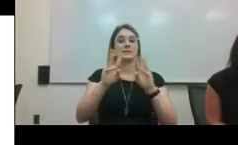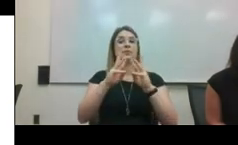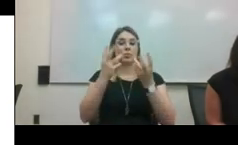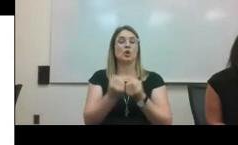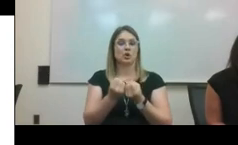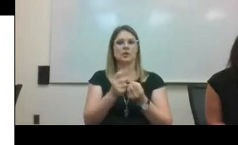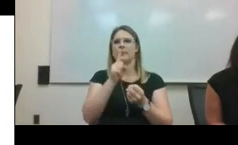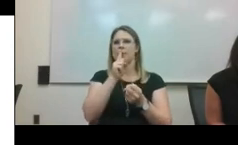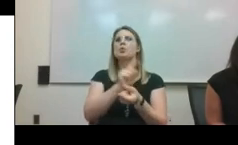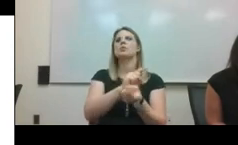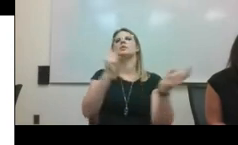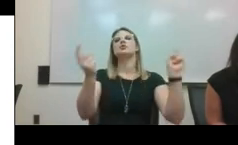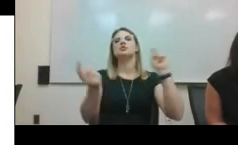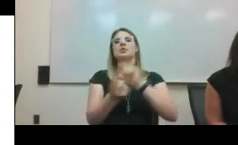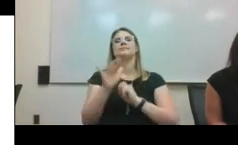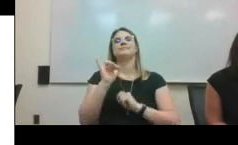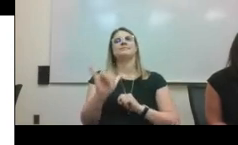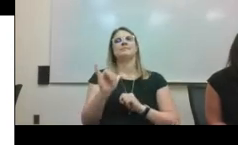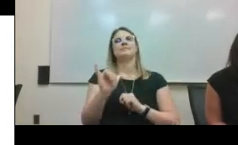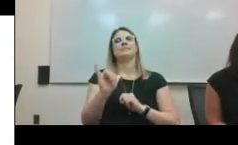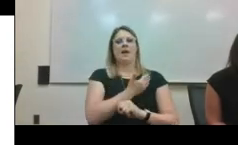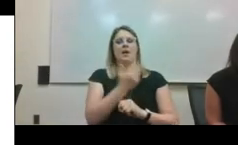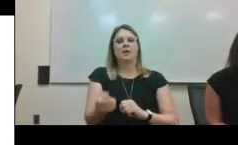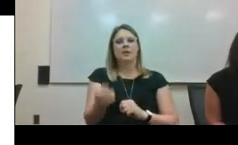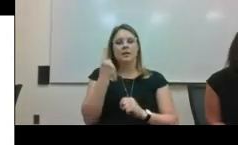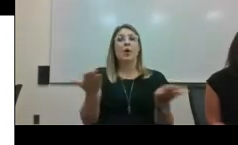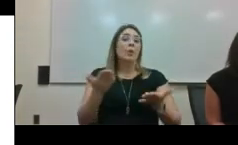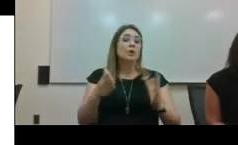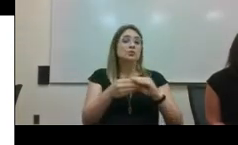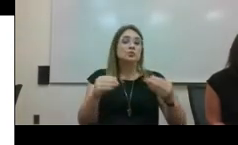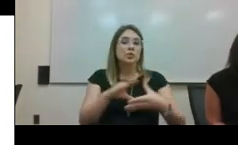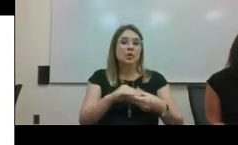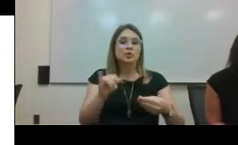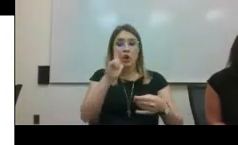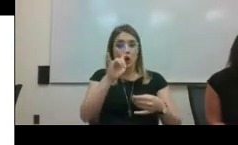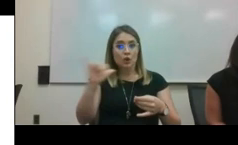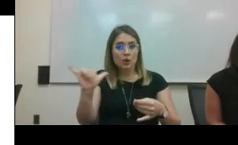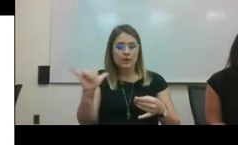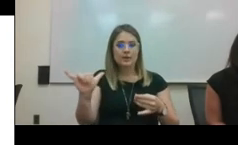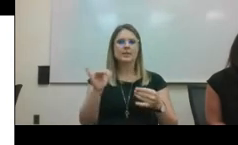And that really changed our understanding of what the story should be, what students struggle with transitioning